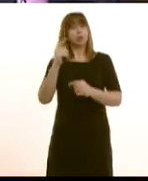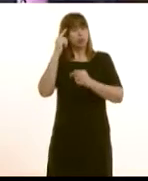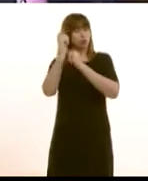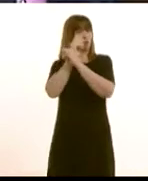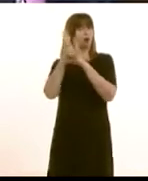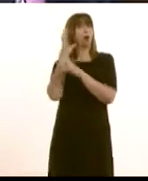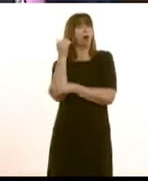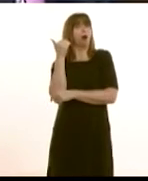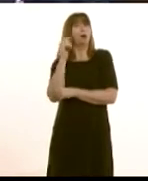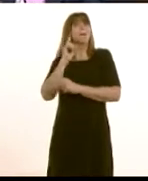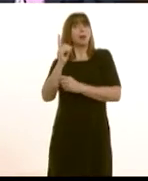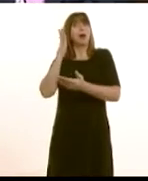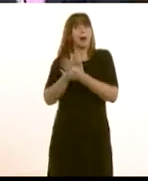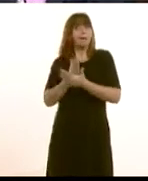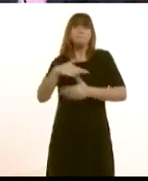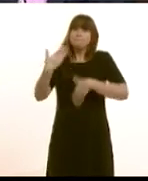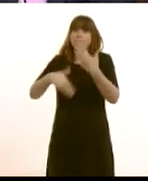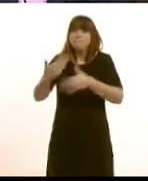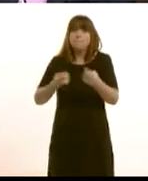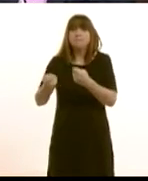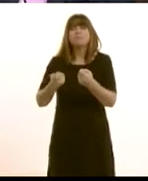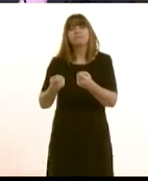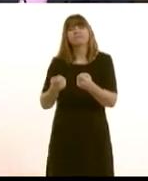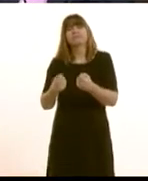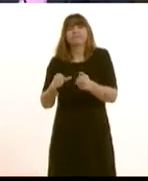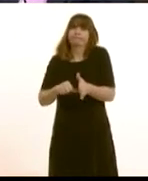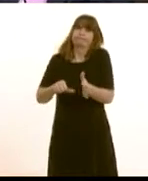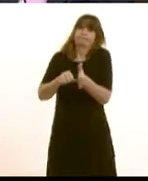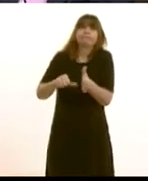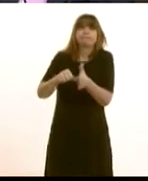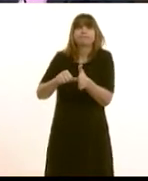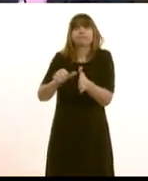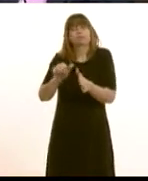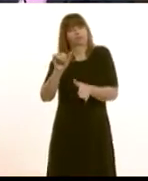but the delivery was flawed. And, of course, as Members deserve, the Government will give